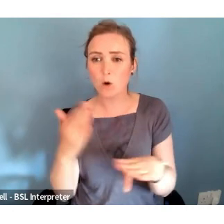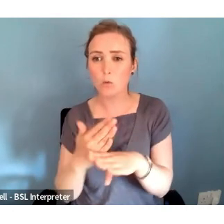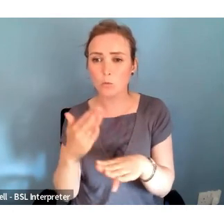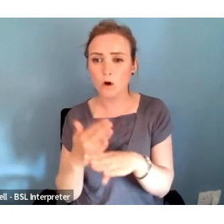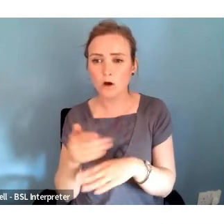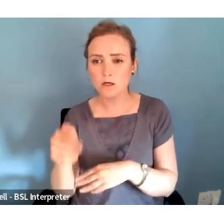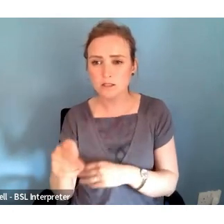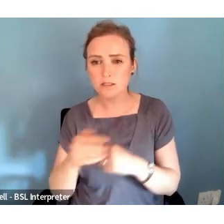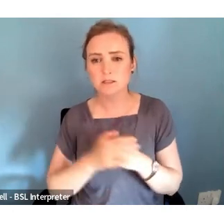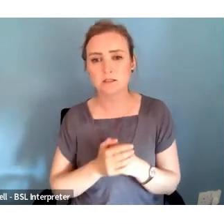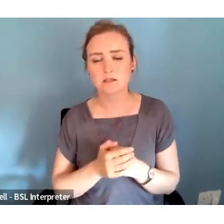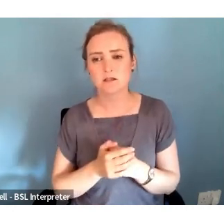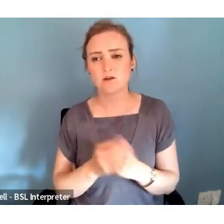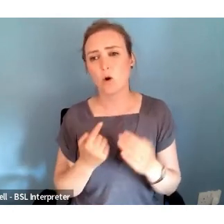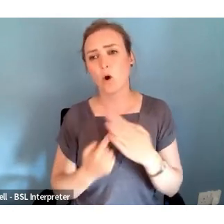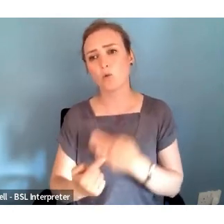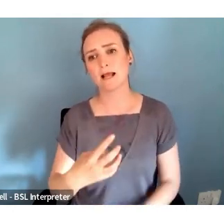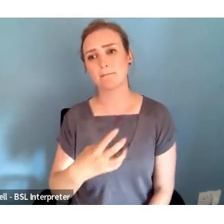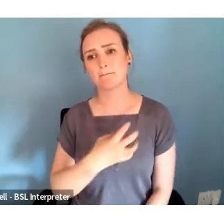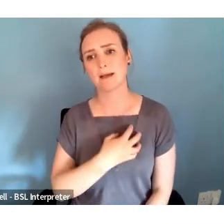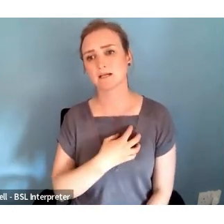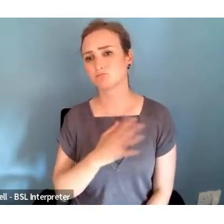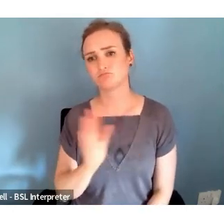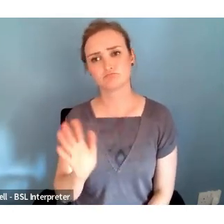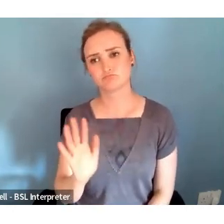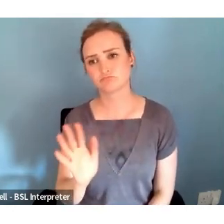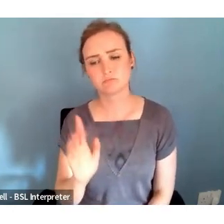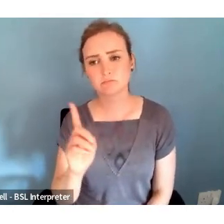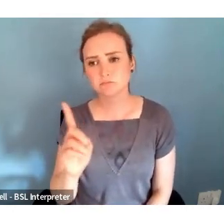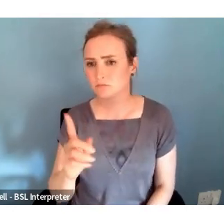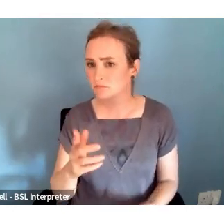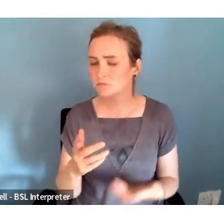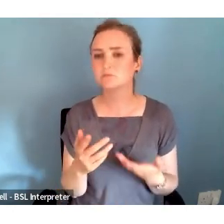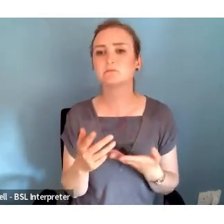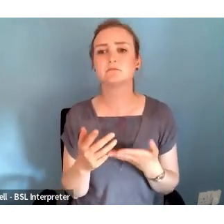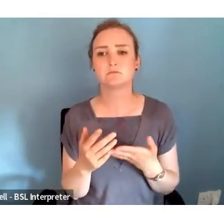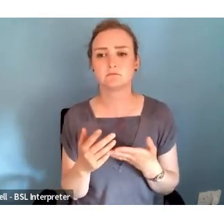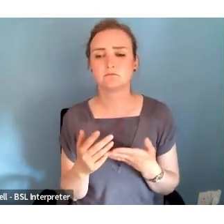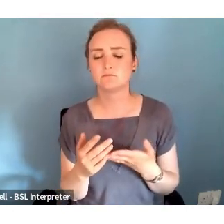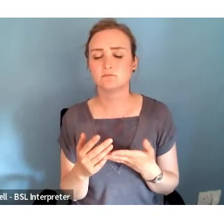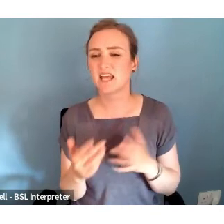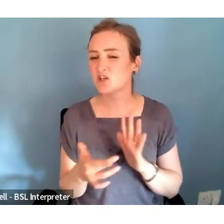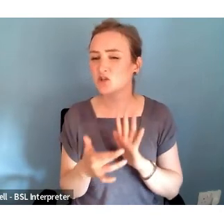just badges or tick box. They do actually say to candidates